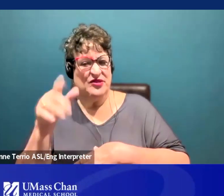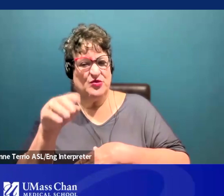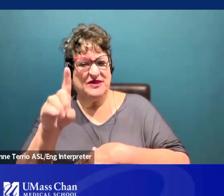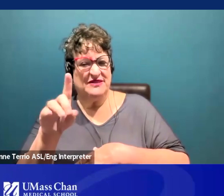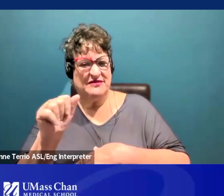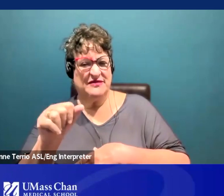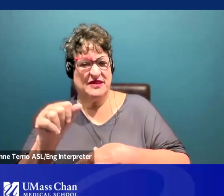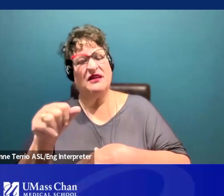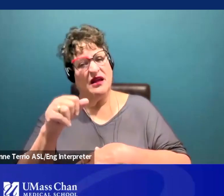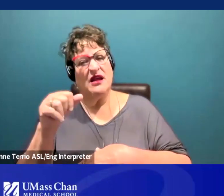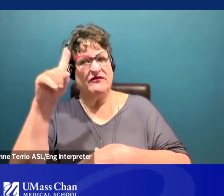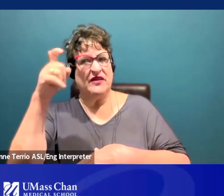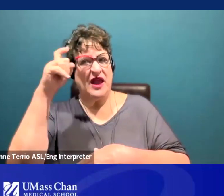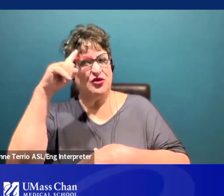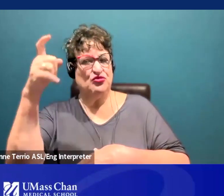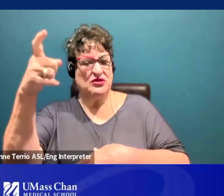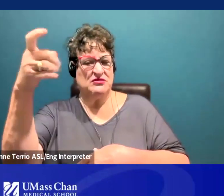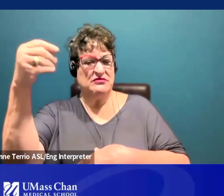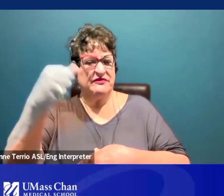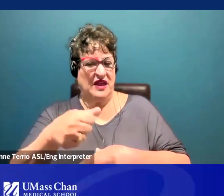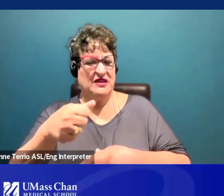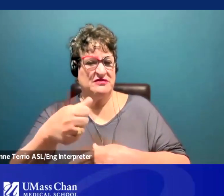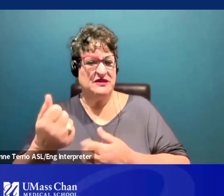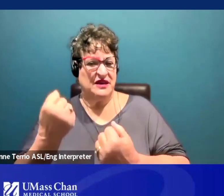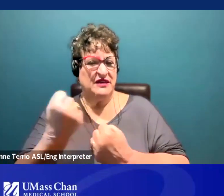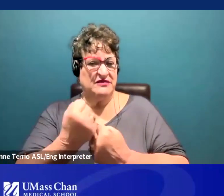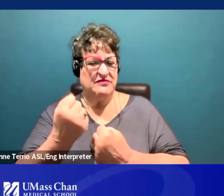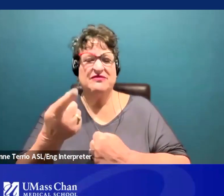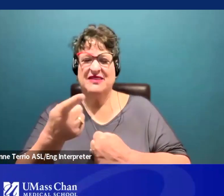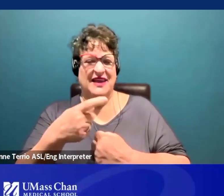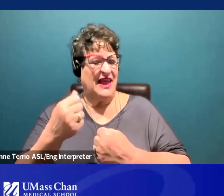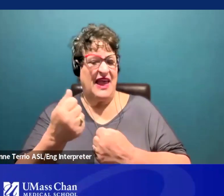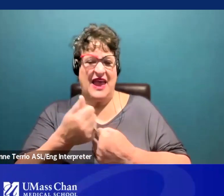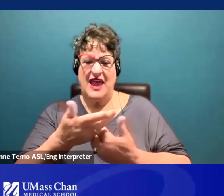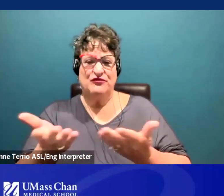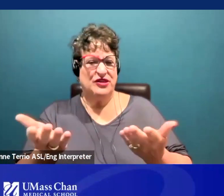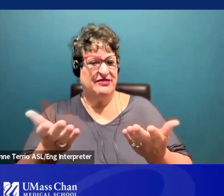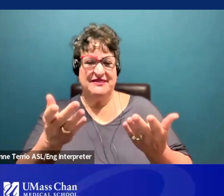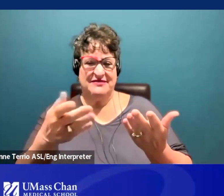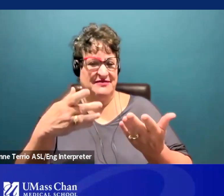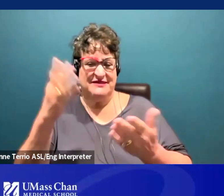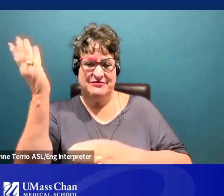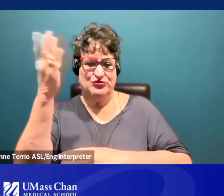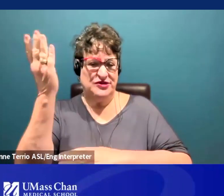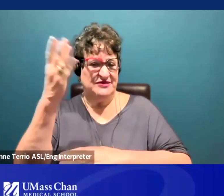and as such, everything in this presentation were the opinions of